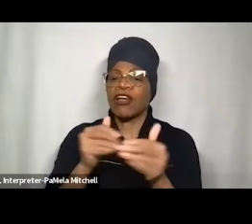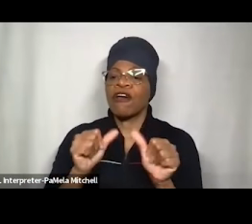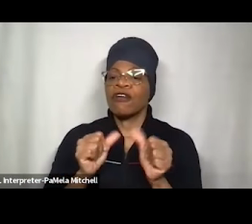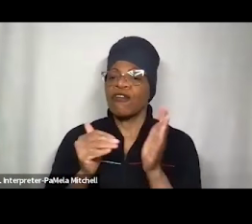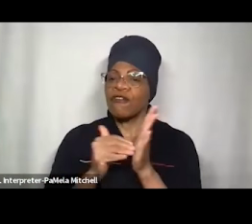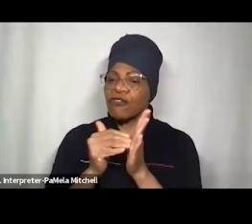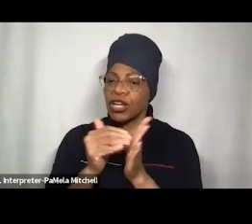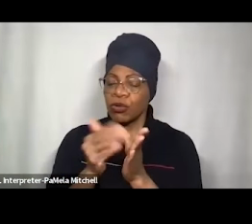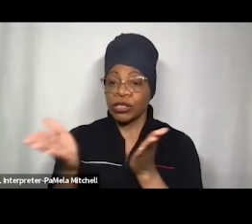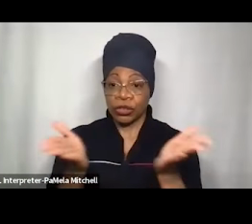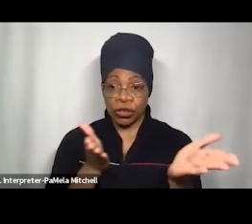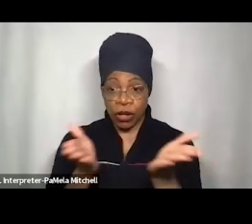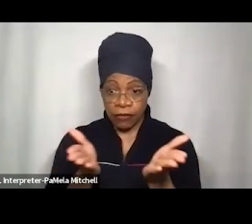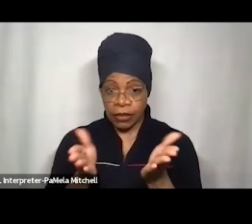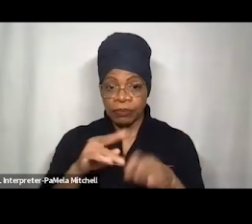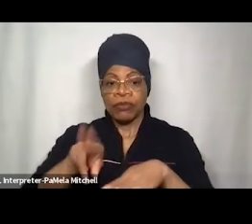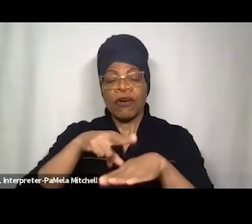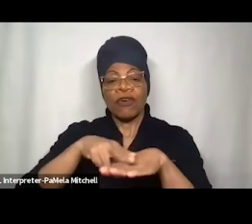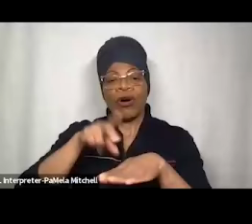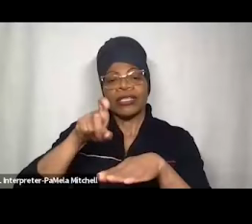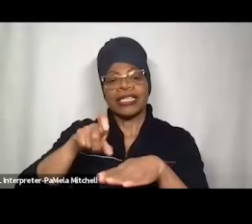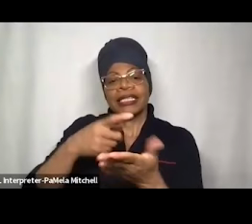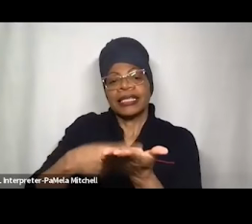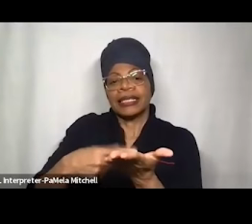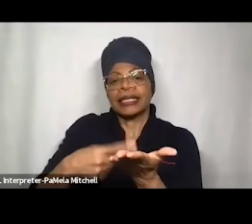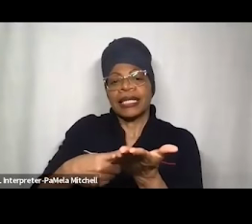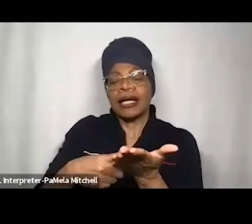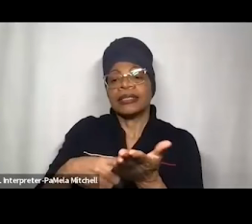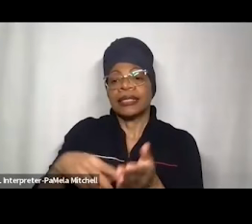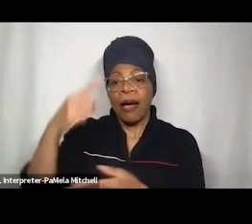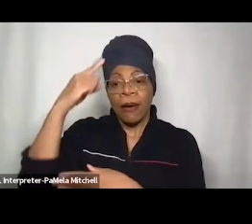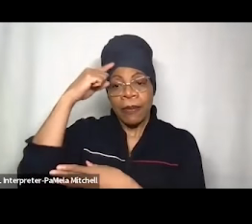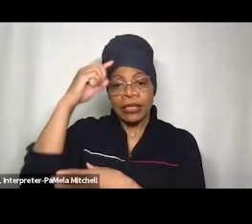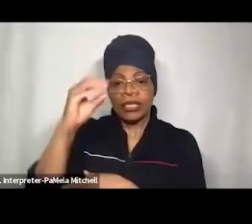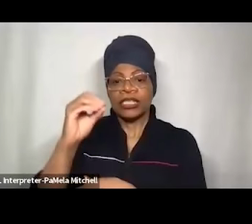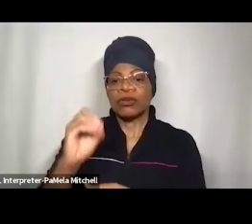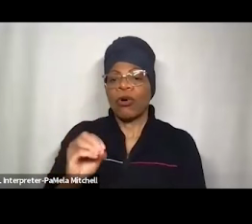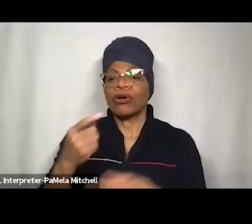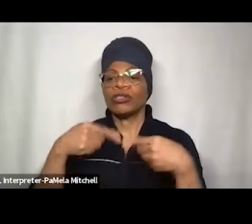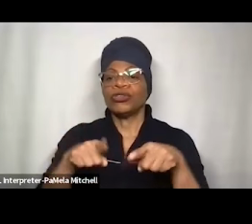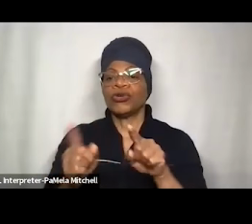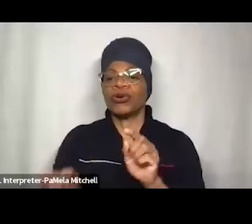Certainly we need to address mental disorders as well during the reentry process, again, because of the fact that the high rates